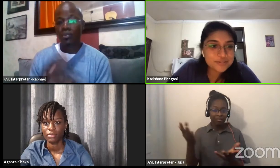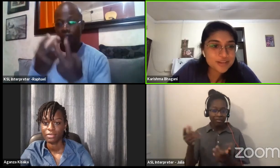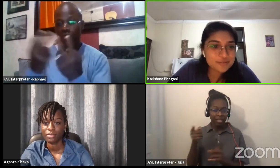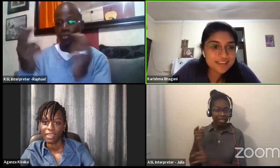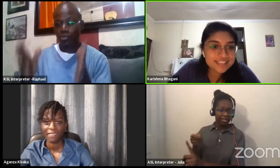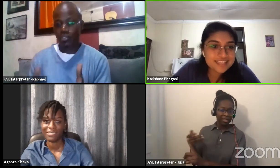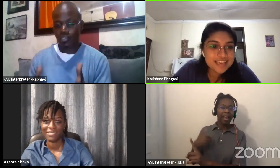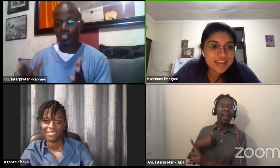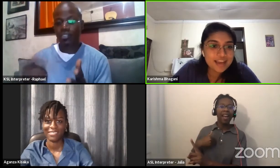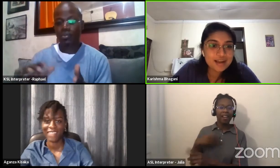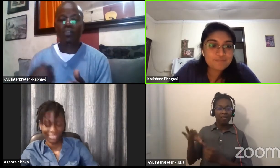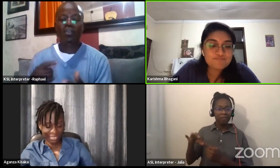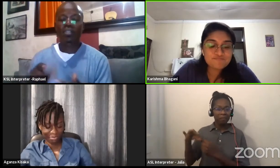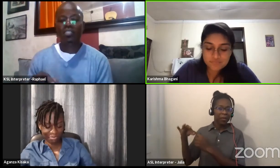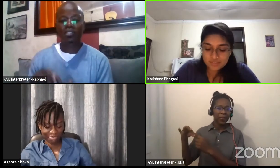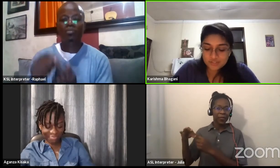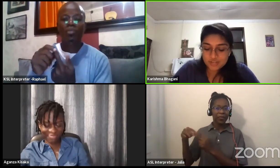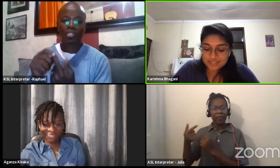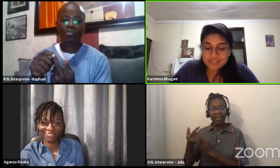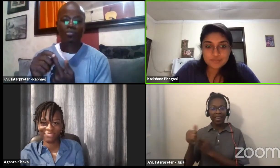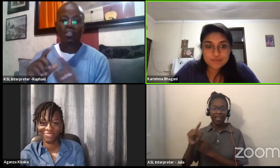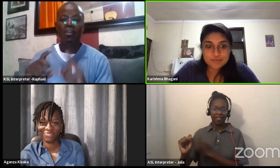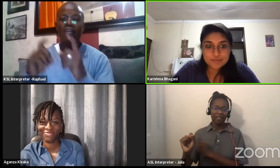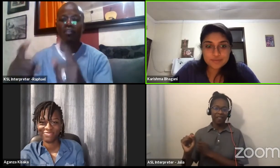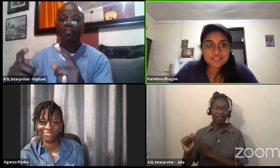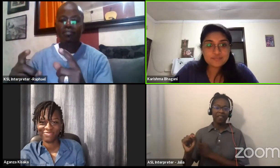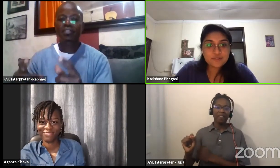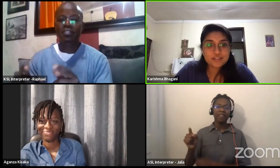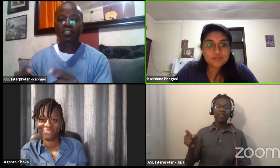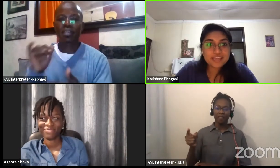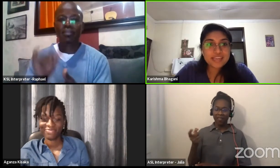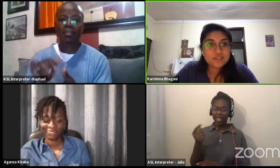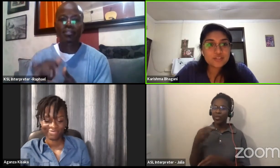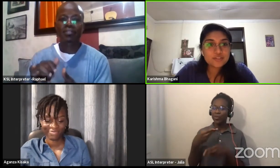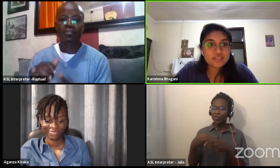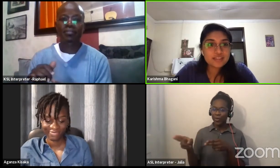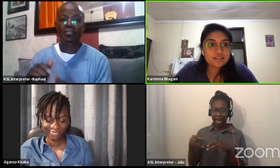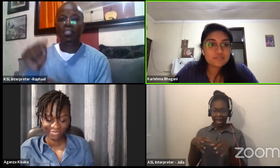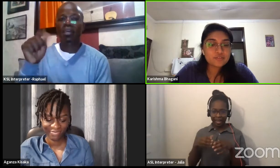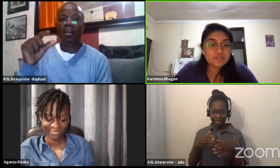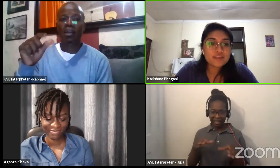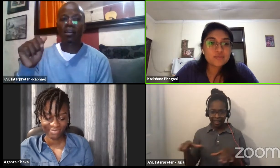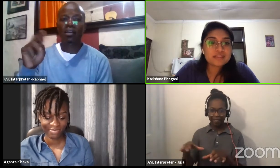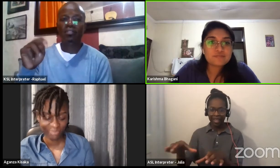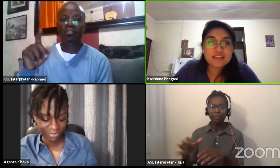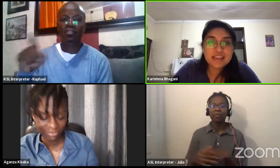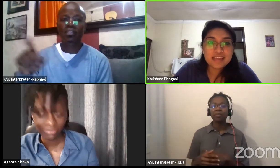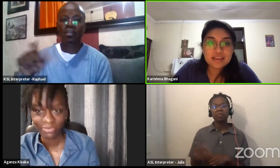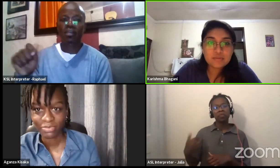will share with us. She has a little bit of an activity for us to engage in together so that we can feel like